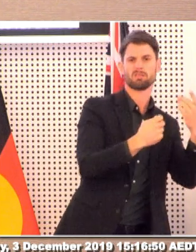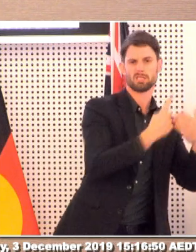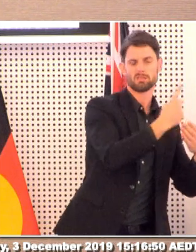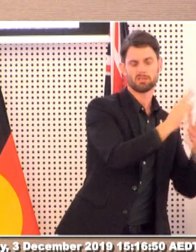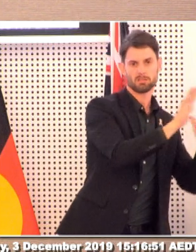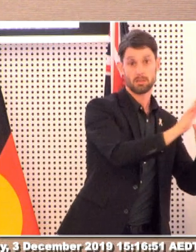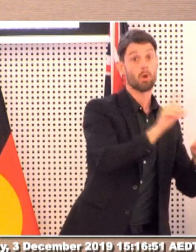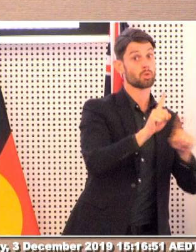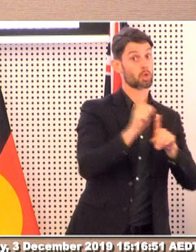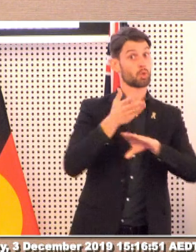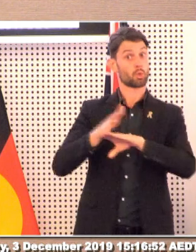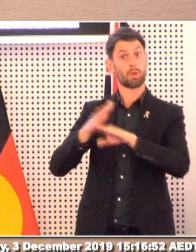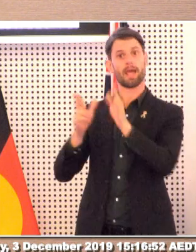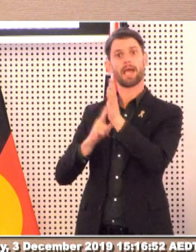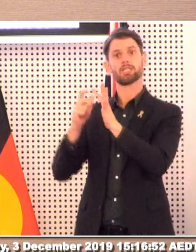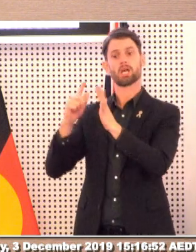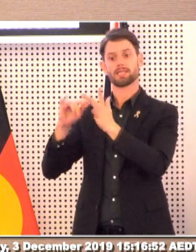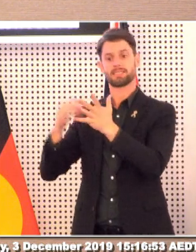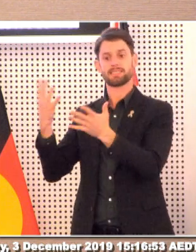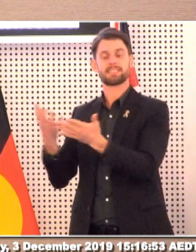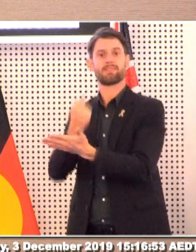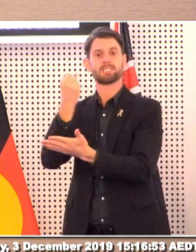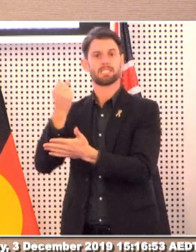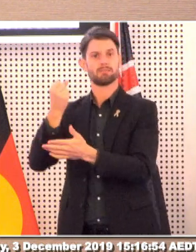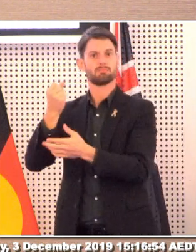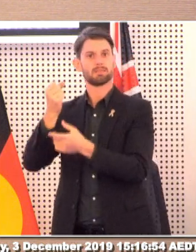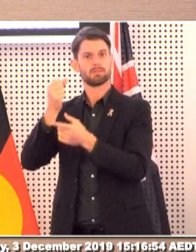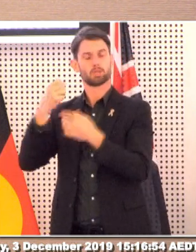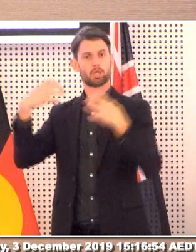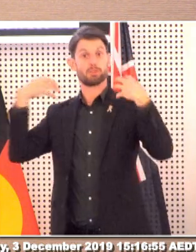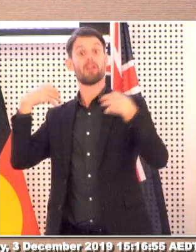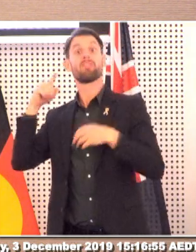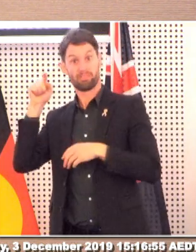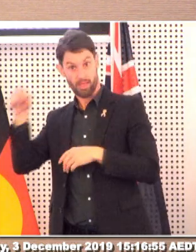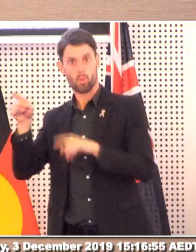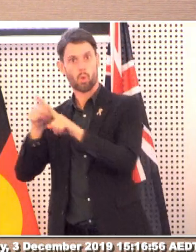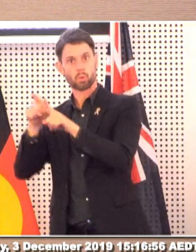those but Community Visitors who visit who are there to inquire and to observe and